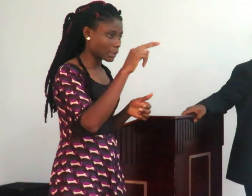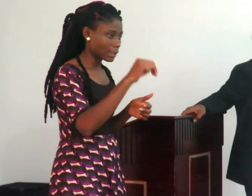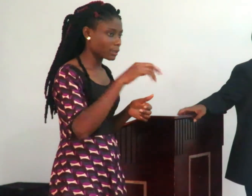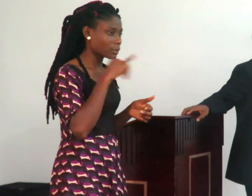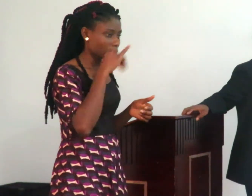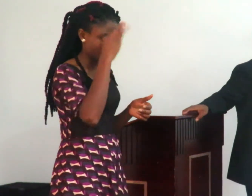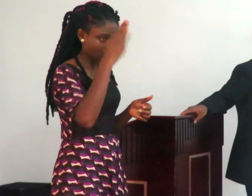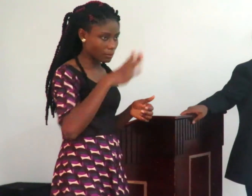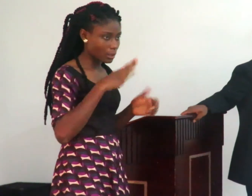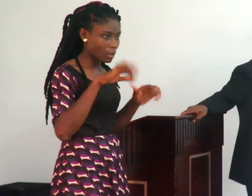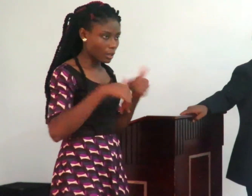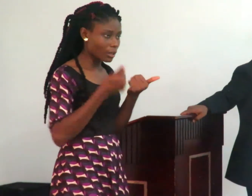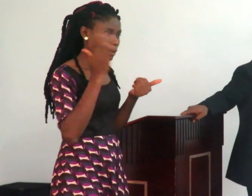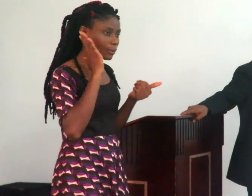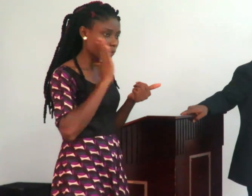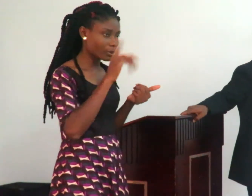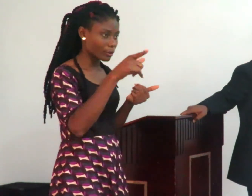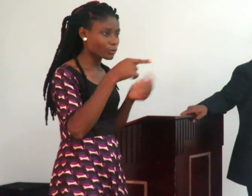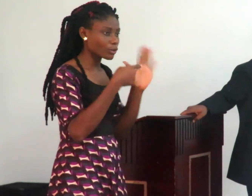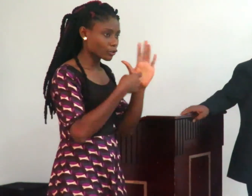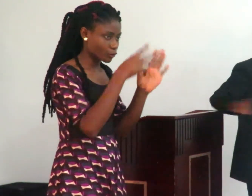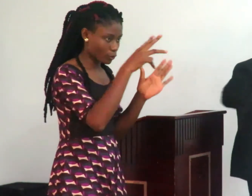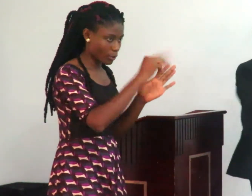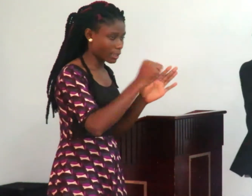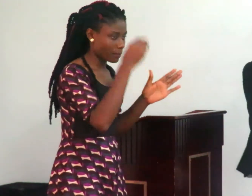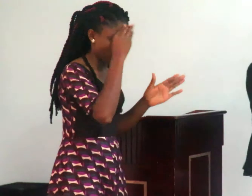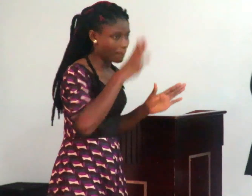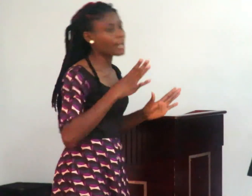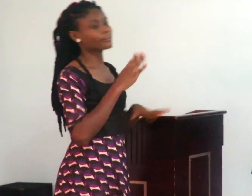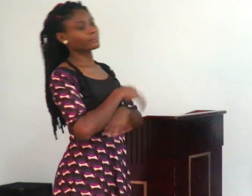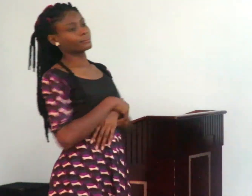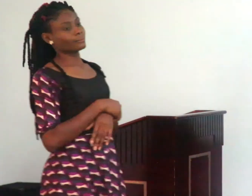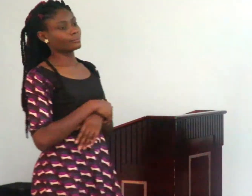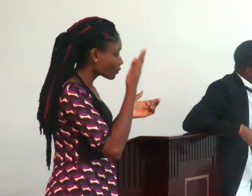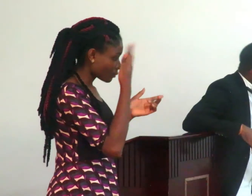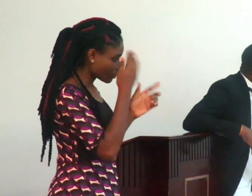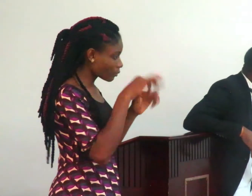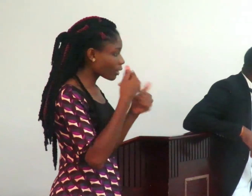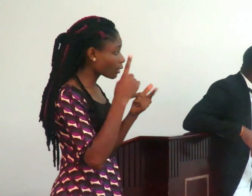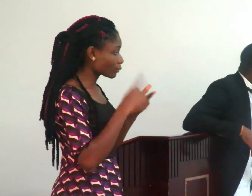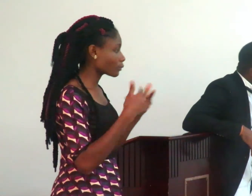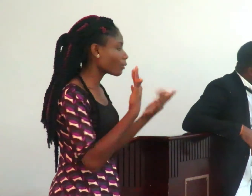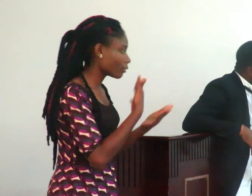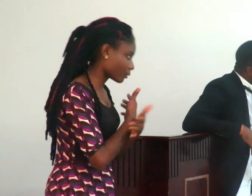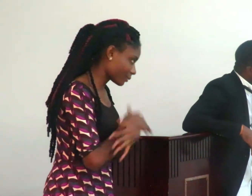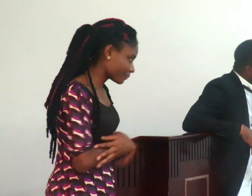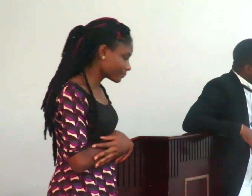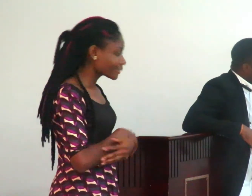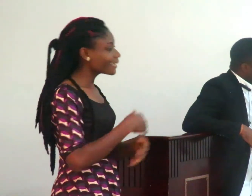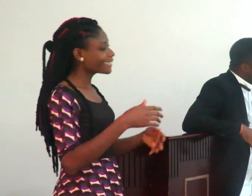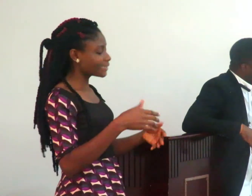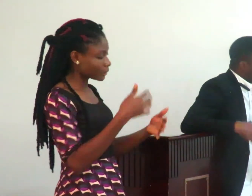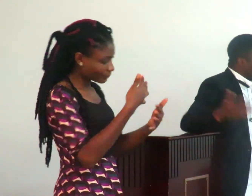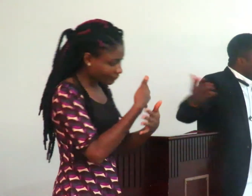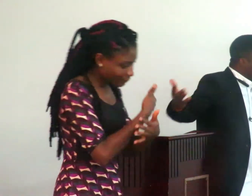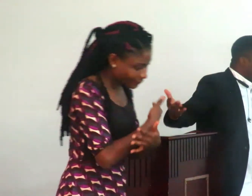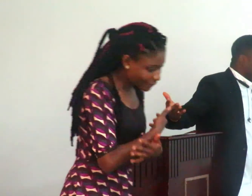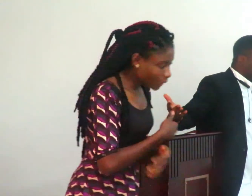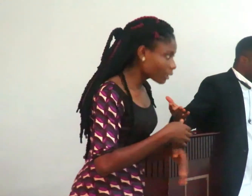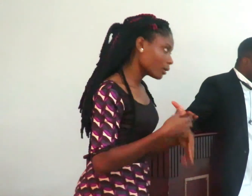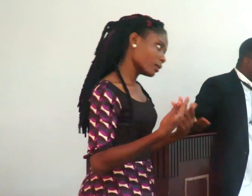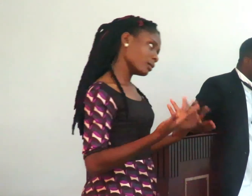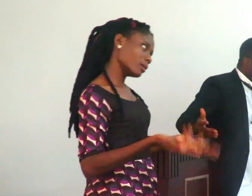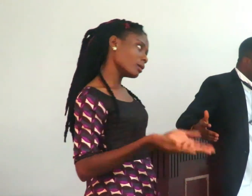of course in my opinion, it is not true. If Nigeria were to be a country like it is today,